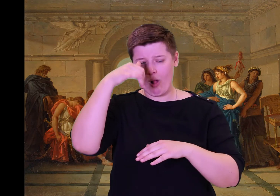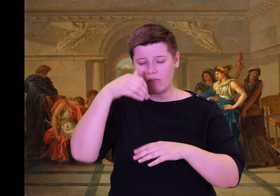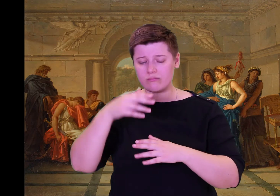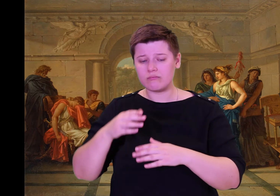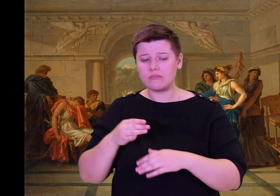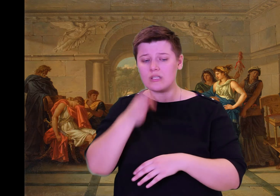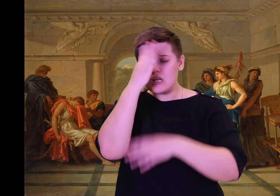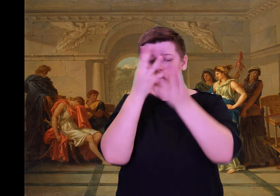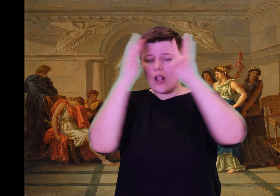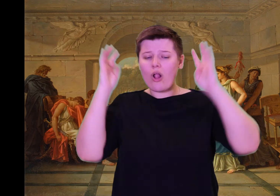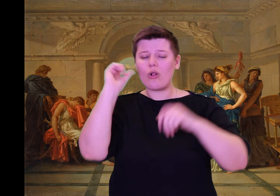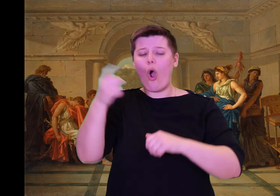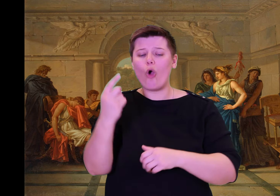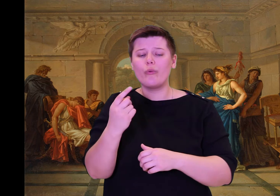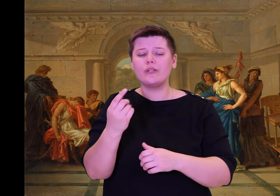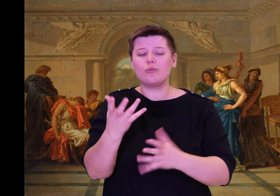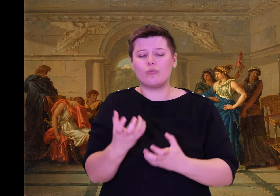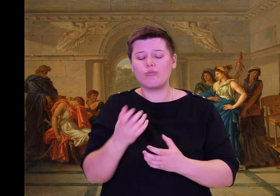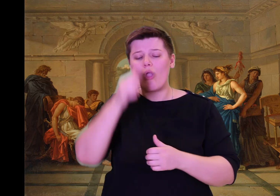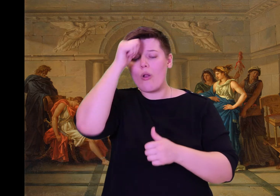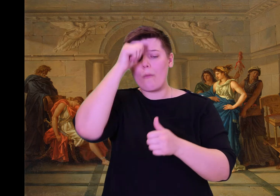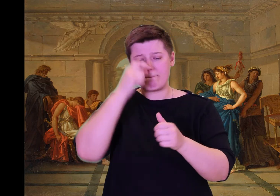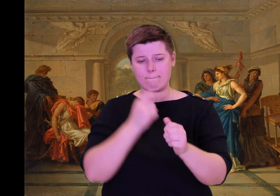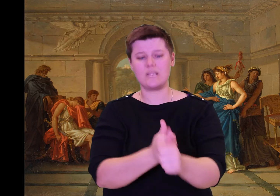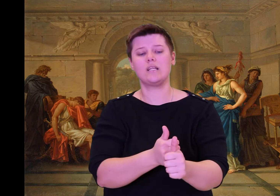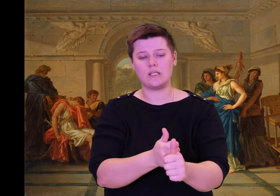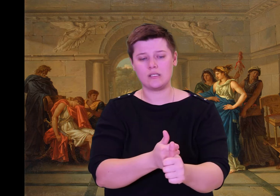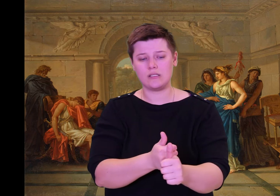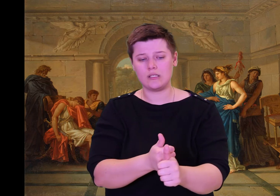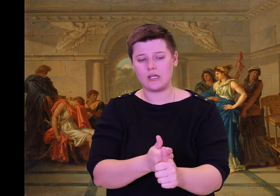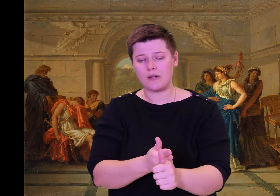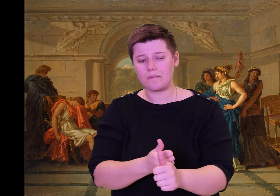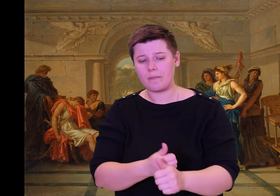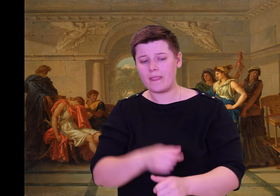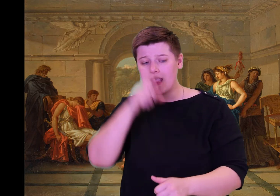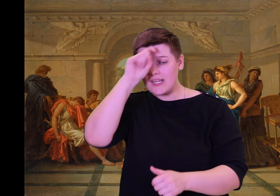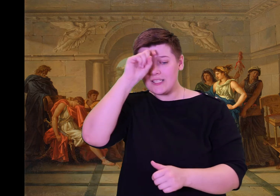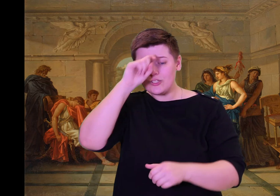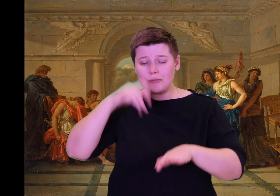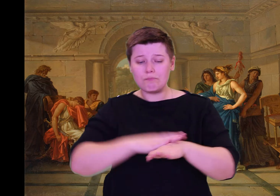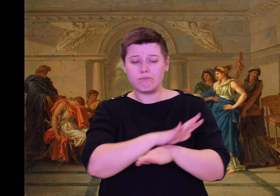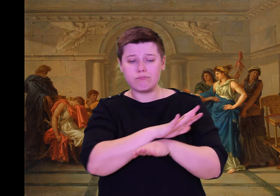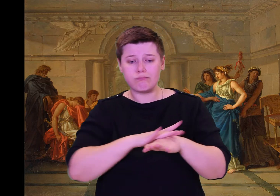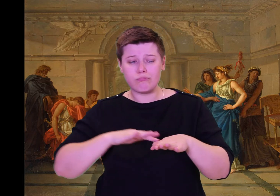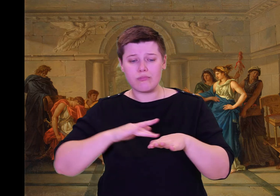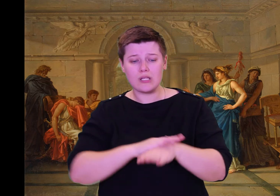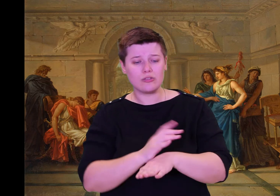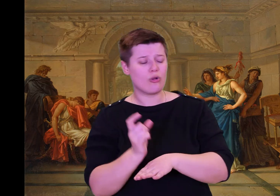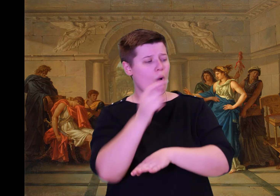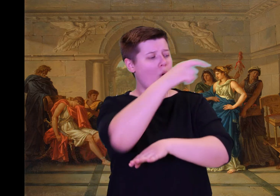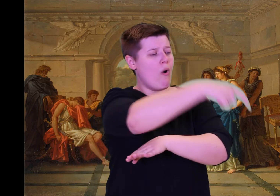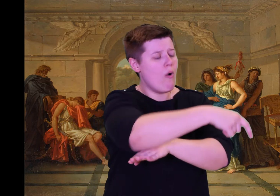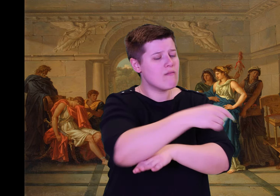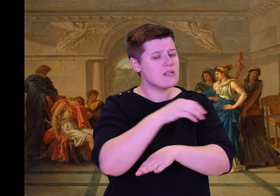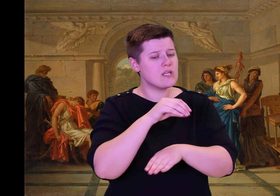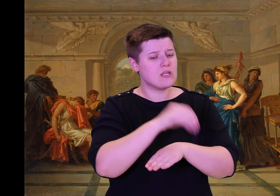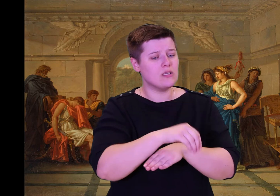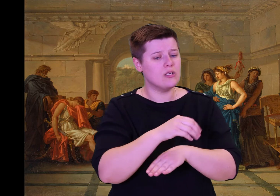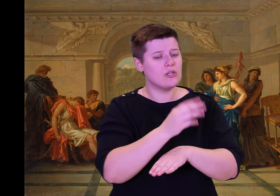Flushed, Menelaus shouted out in anger, "Damn them! Those cowards want to steal the bed